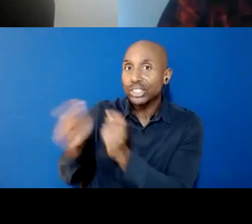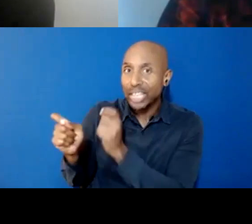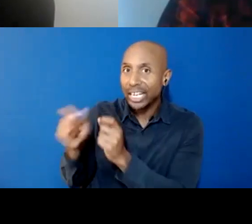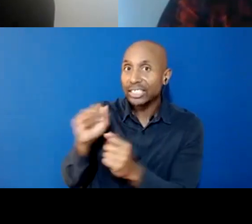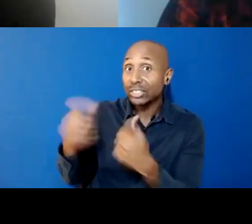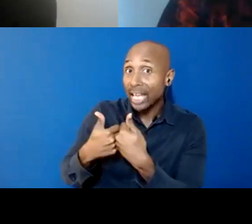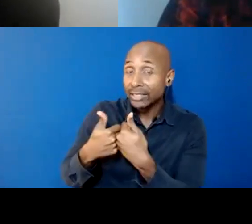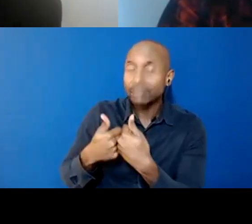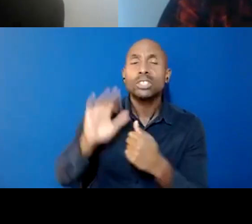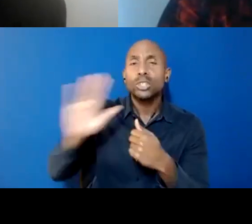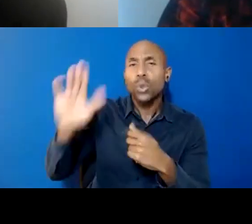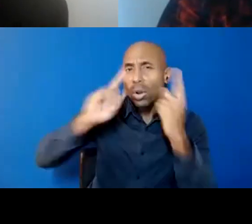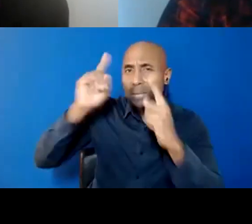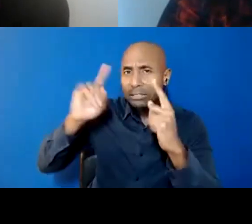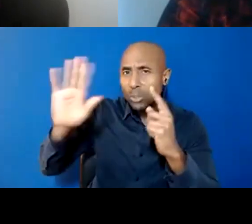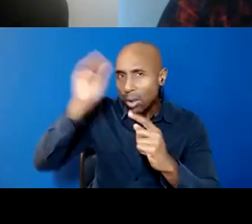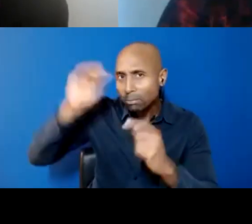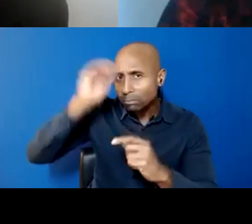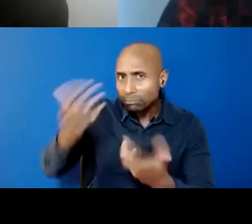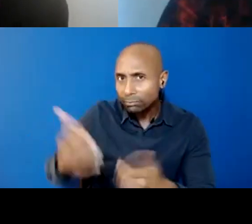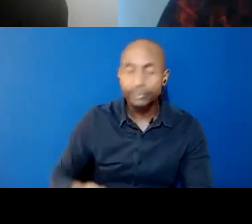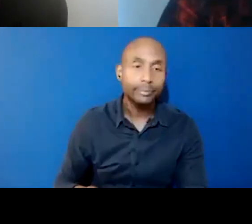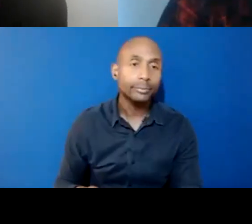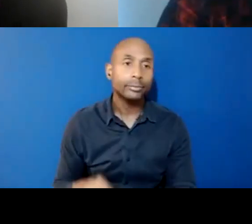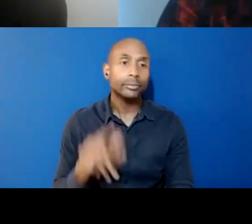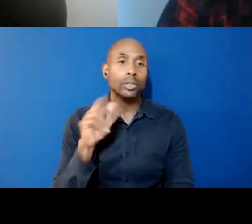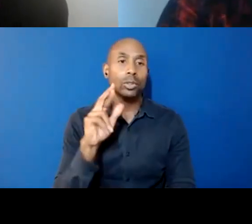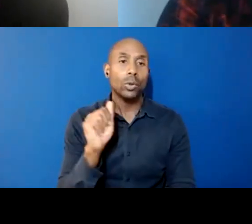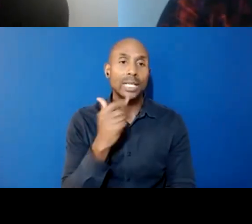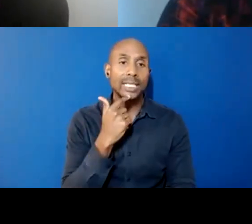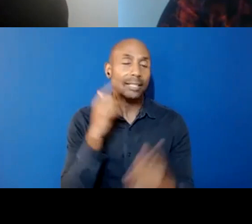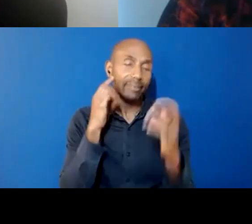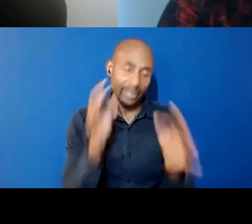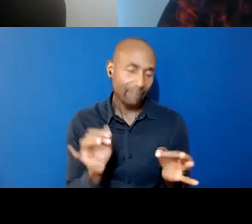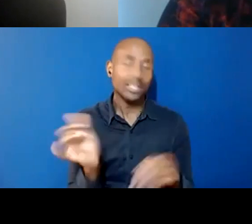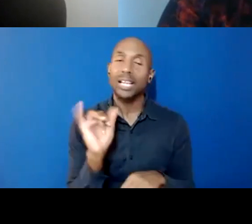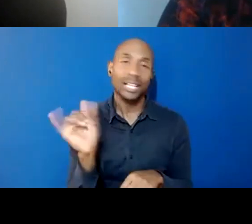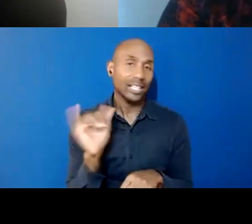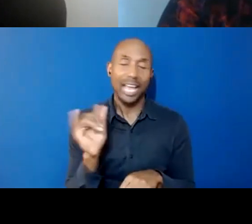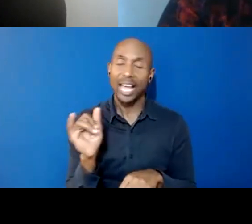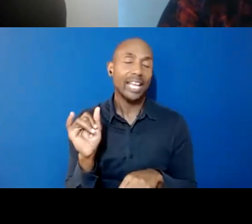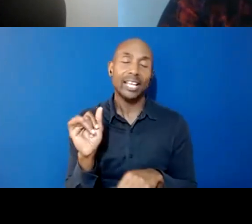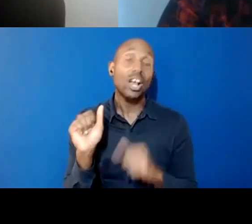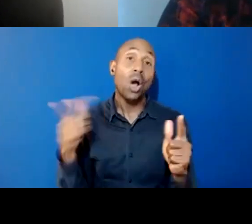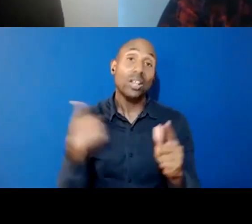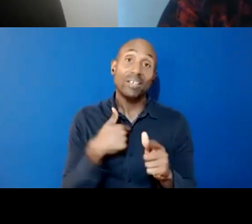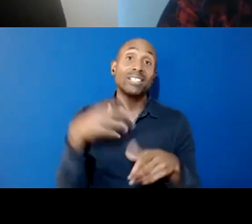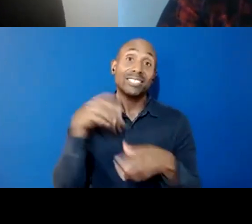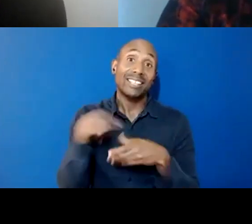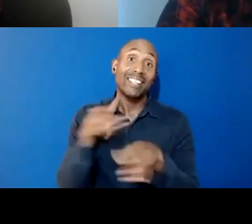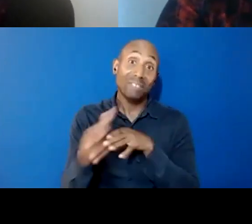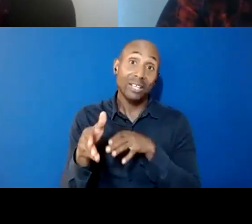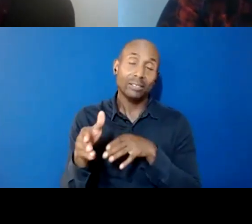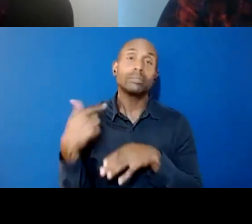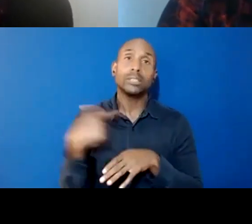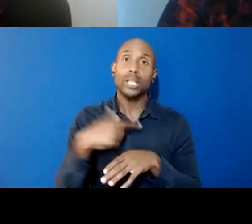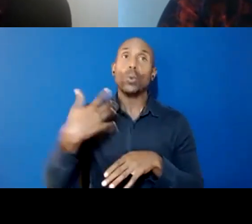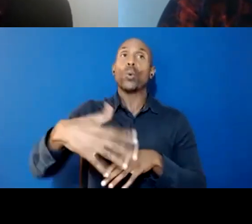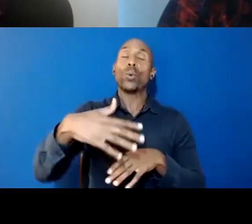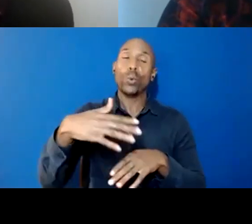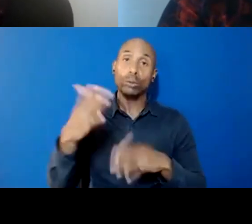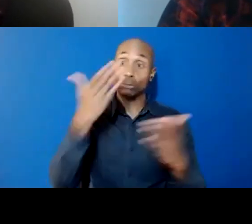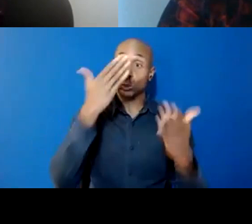Definitely, we have faced a lot of challenges over the past year or